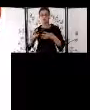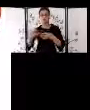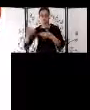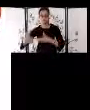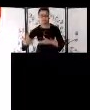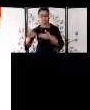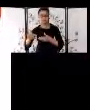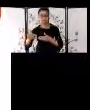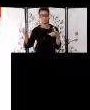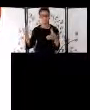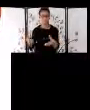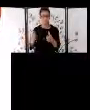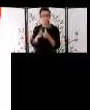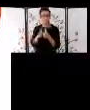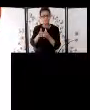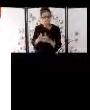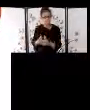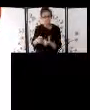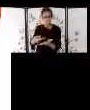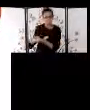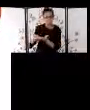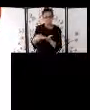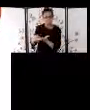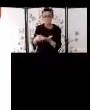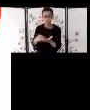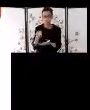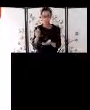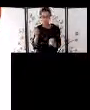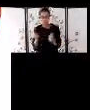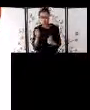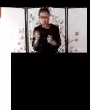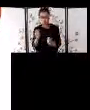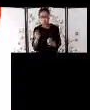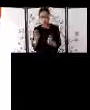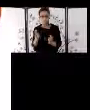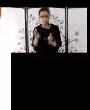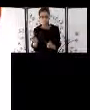evaluations as needed and make final funding recommendations.